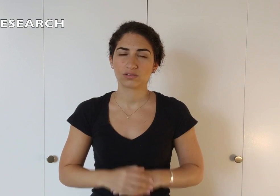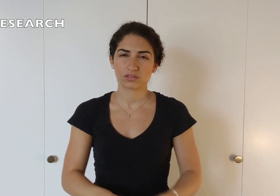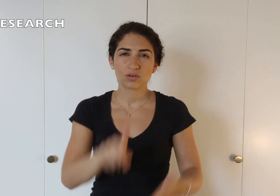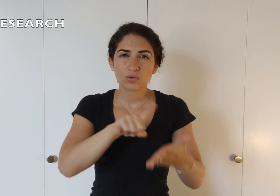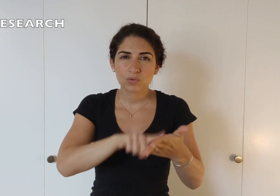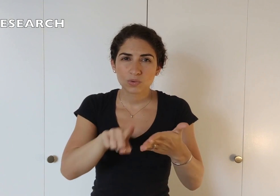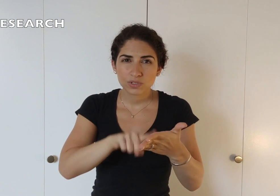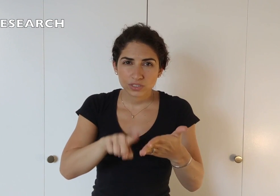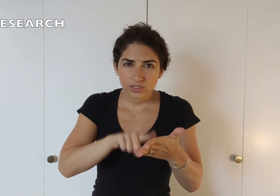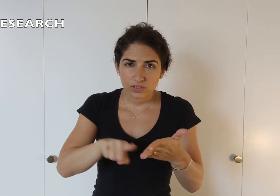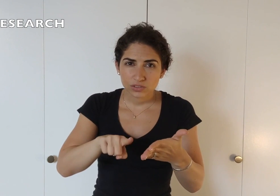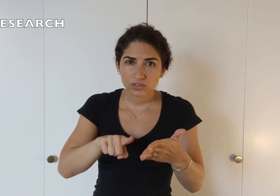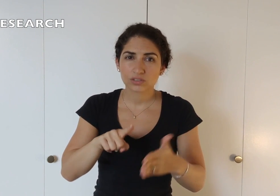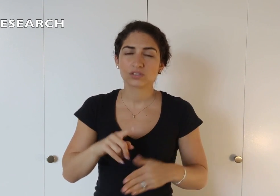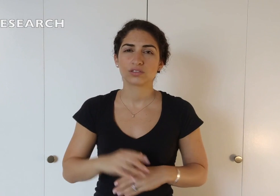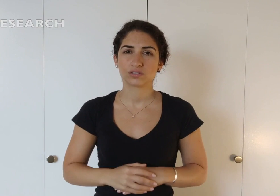RESEARCH